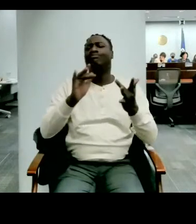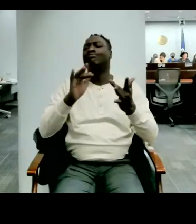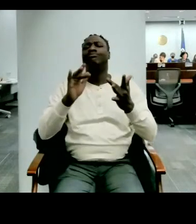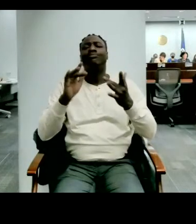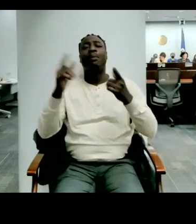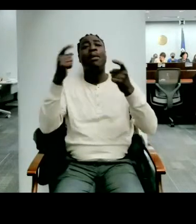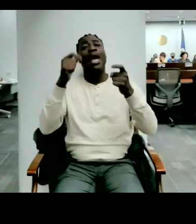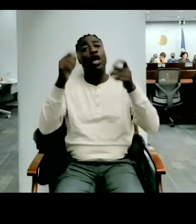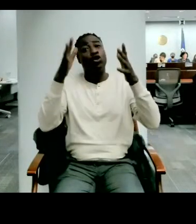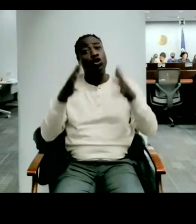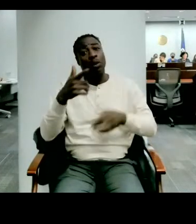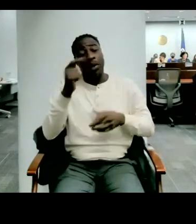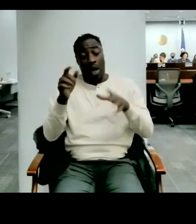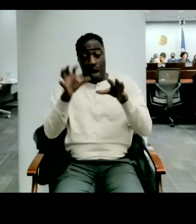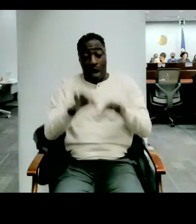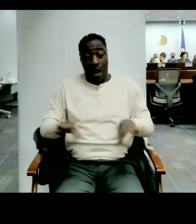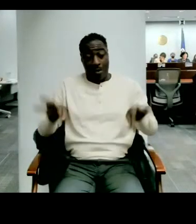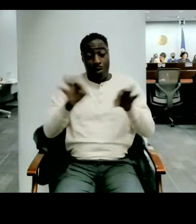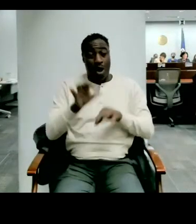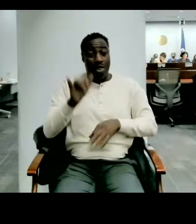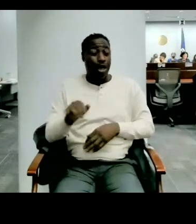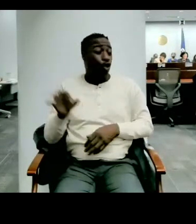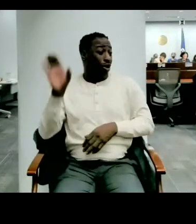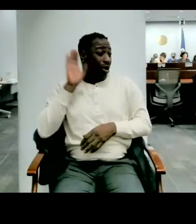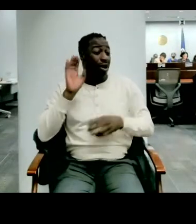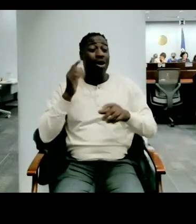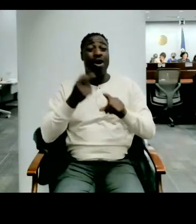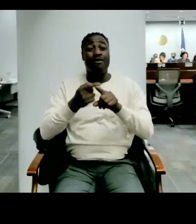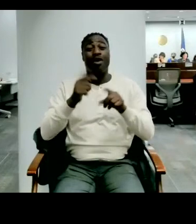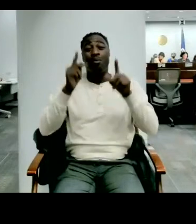it is important you hear from those of us that represent management.